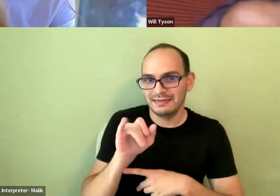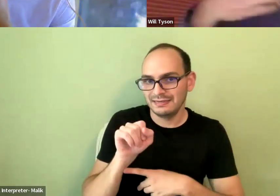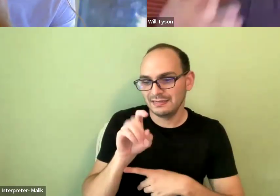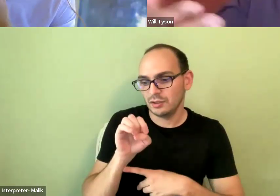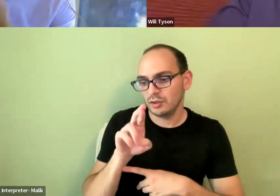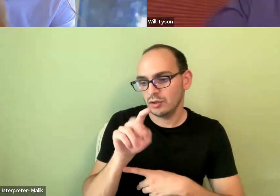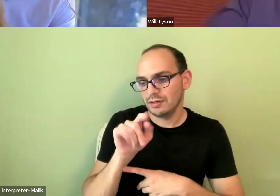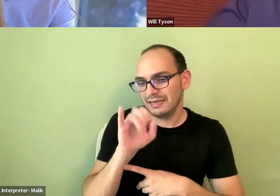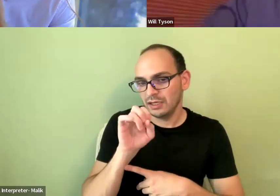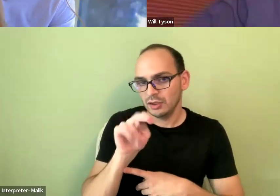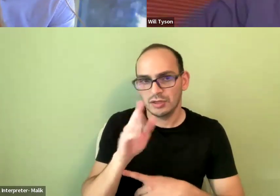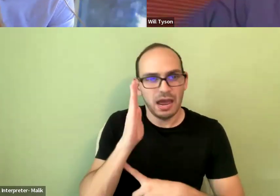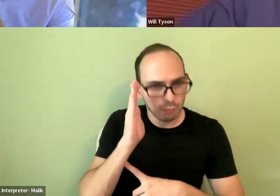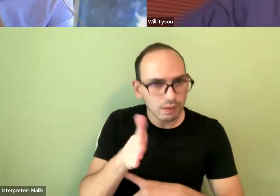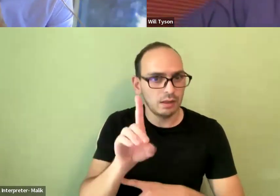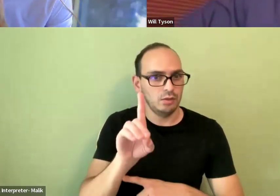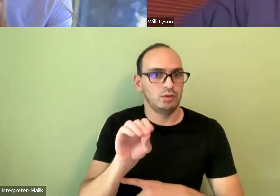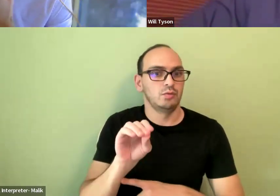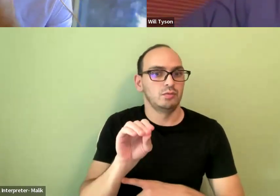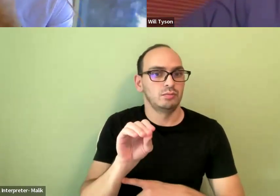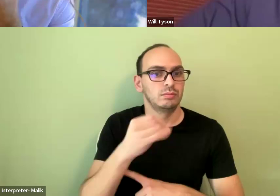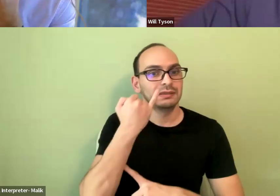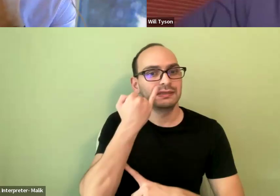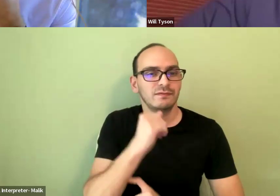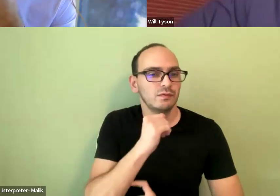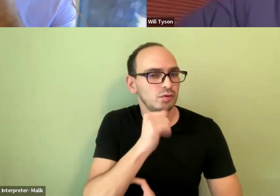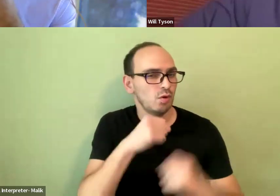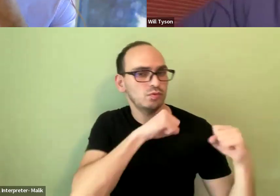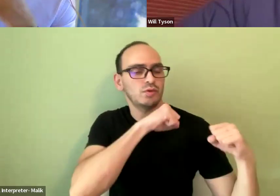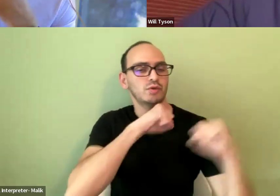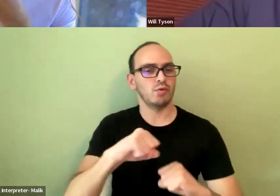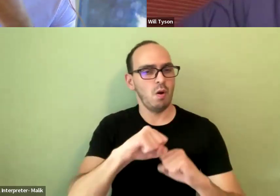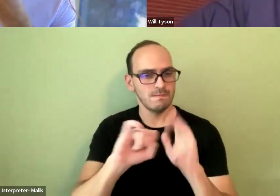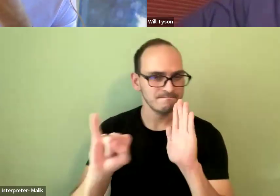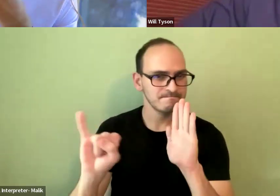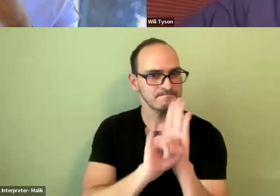that I'm going to do. But if you do not have that strong stem identity.